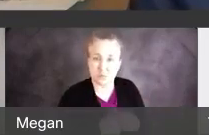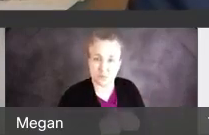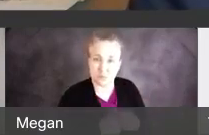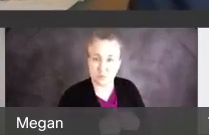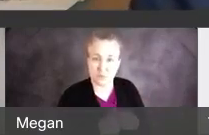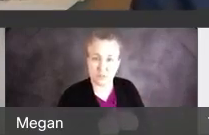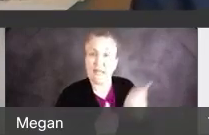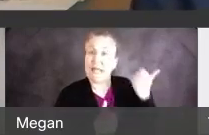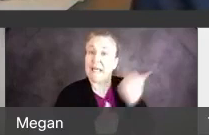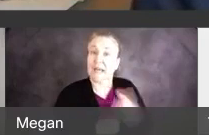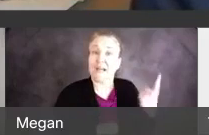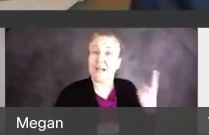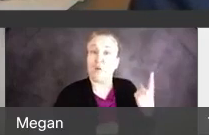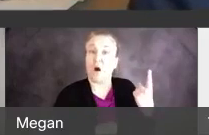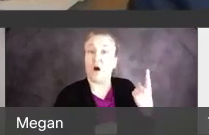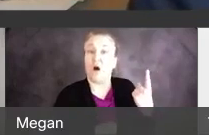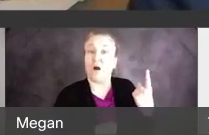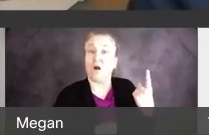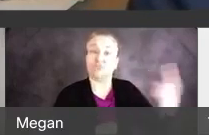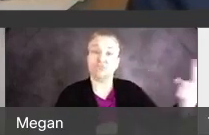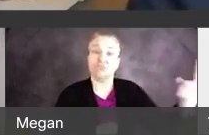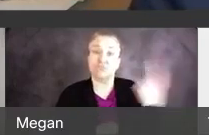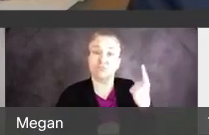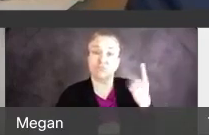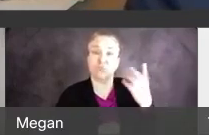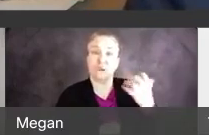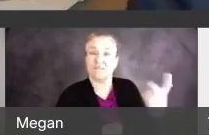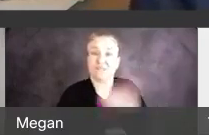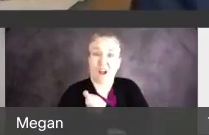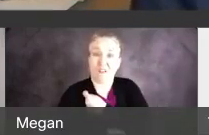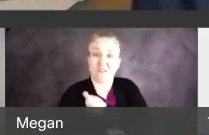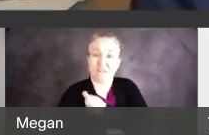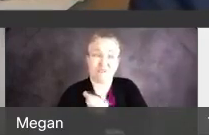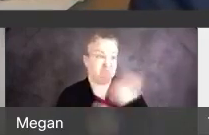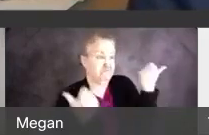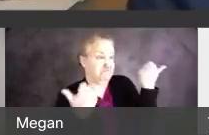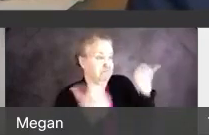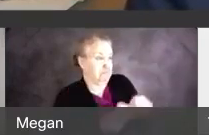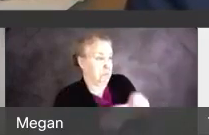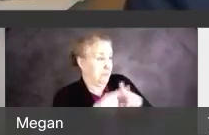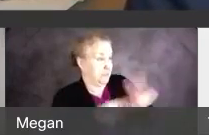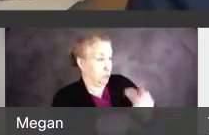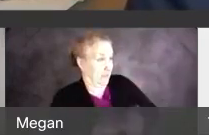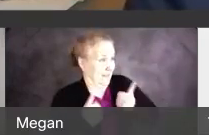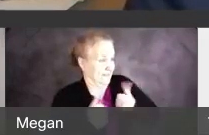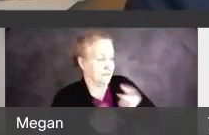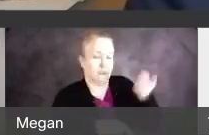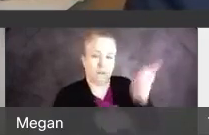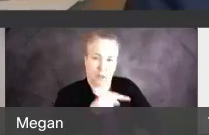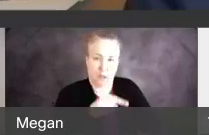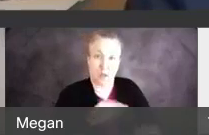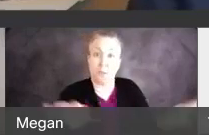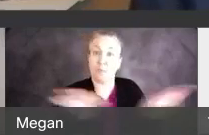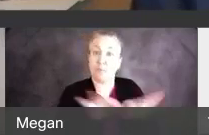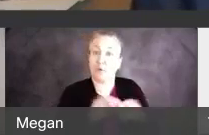anyone for vaccine based on where they live. They do have to be in the 1A category right now but